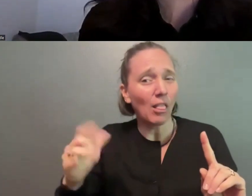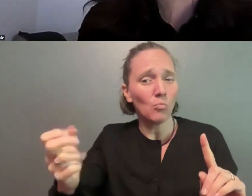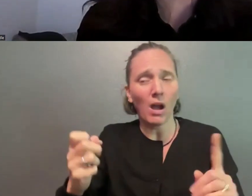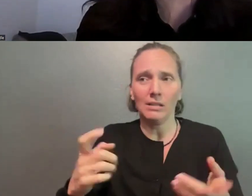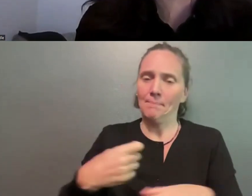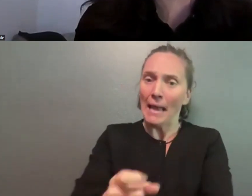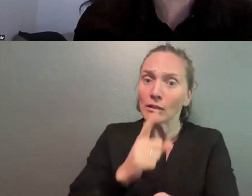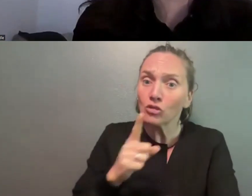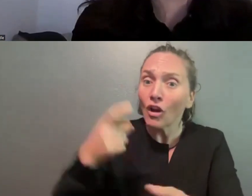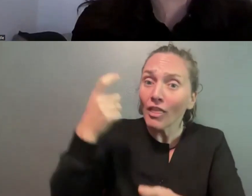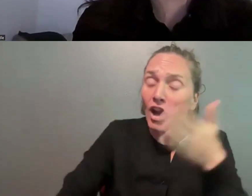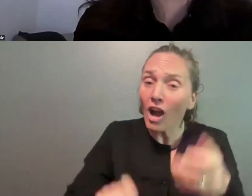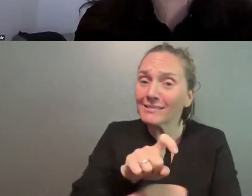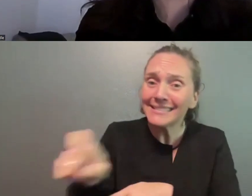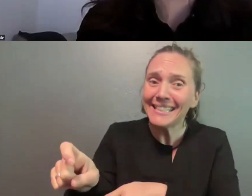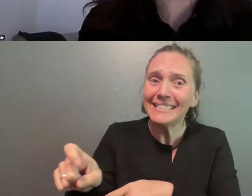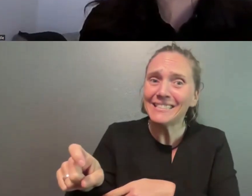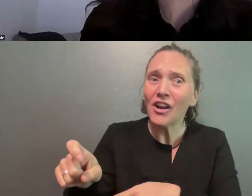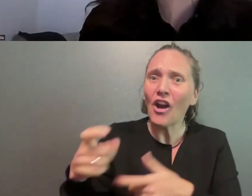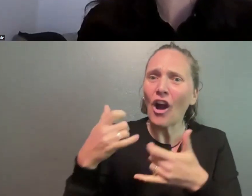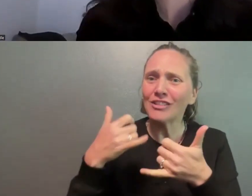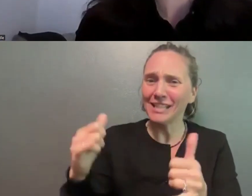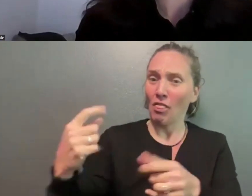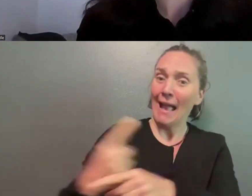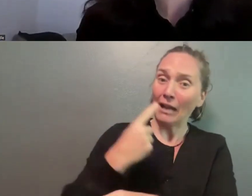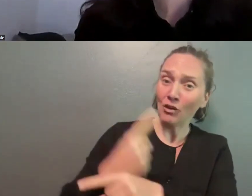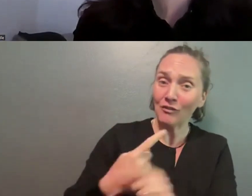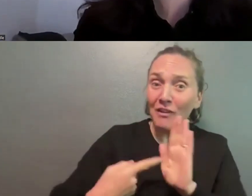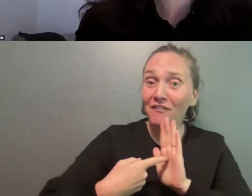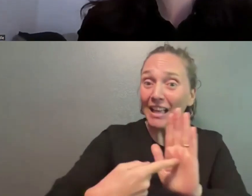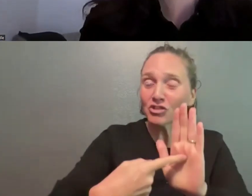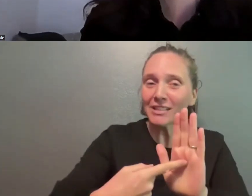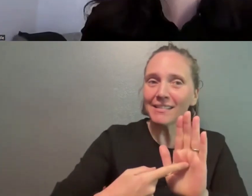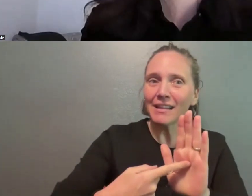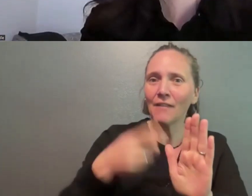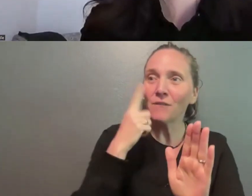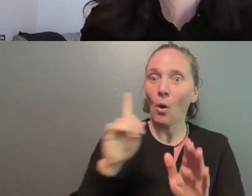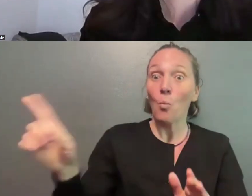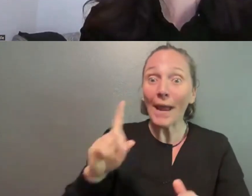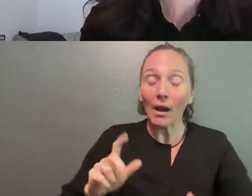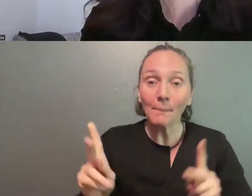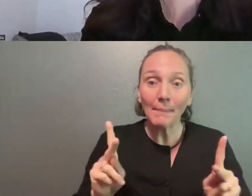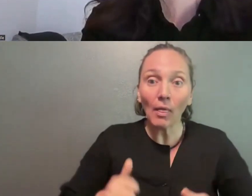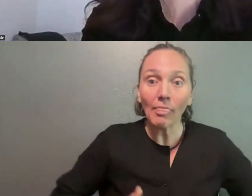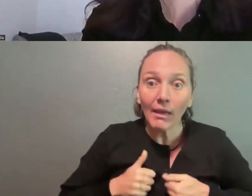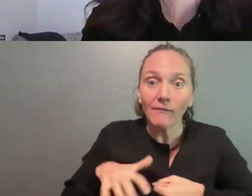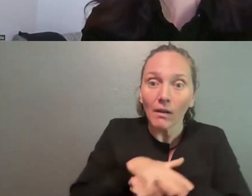are being accurately reflected based on the geographic location, too. So we have a lot of work to do on that.